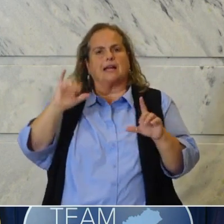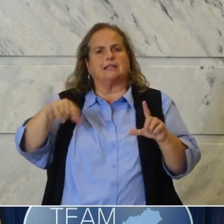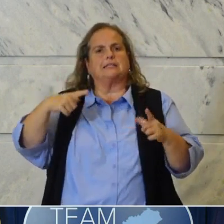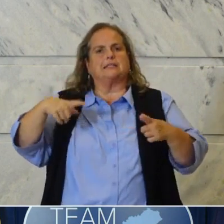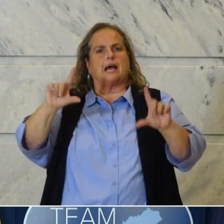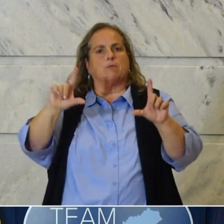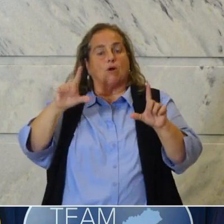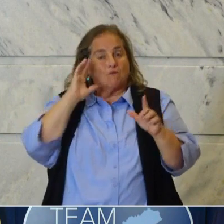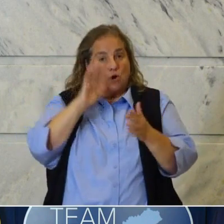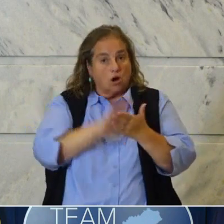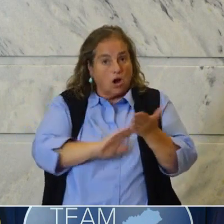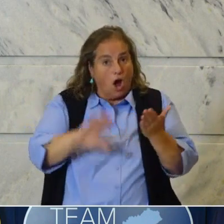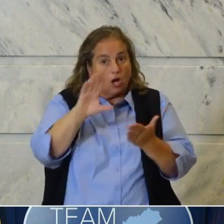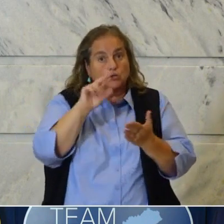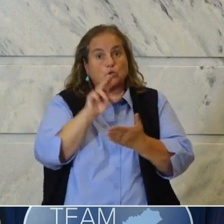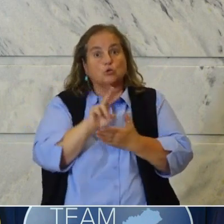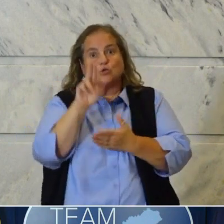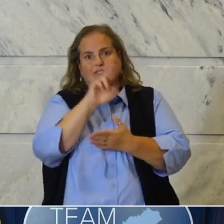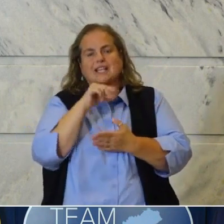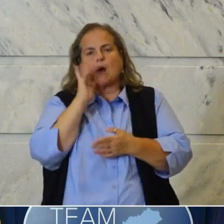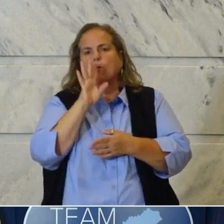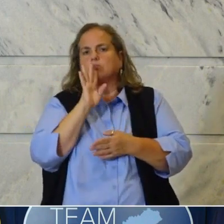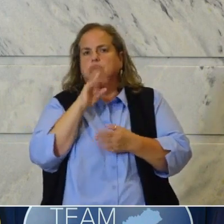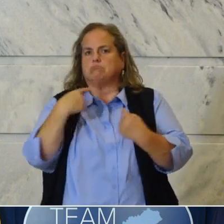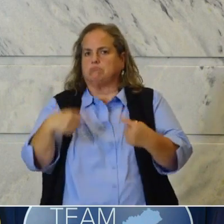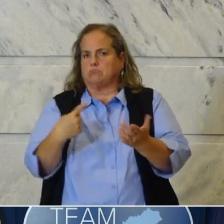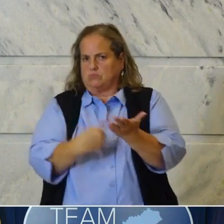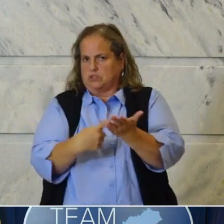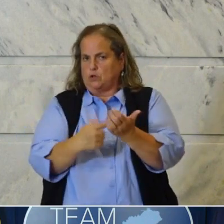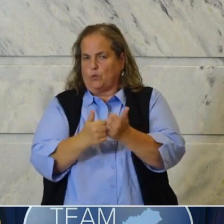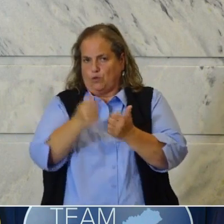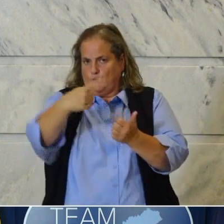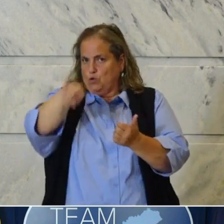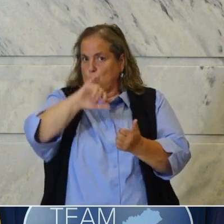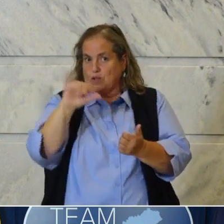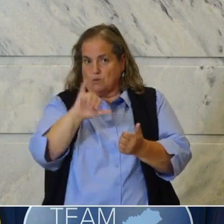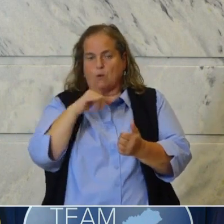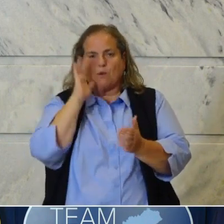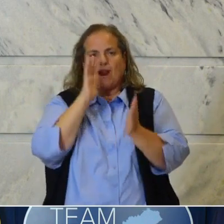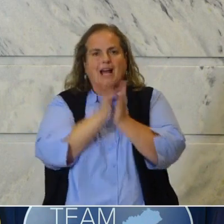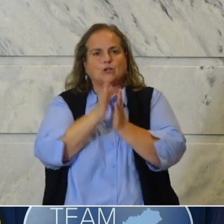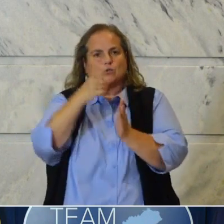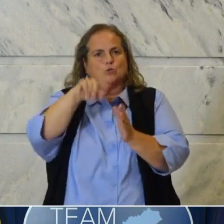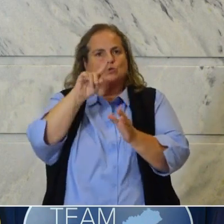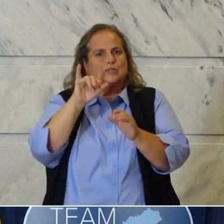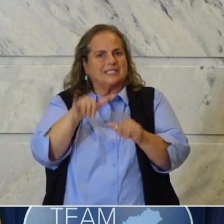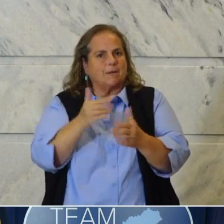universities, I'll talk to you to hear shortly because we're going to ask you to do the same thing. It's not a lot of detail. It's pretty straightforward,